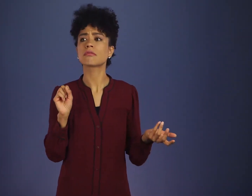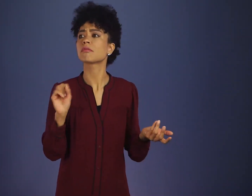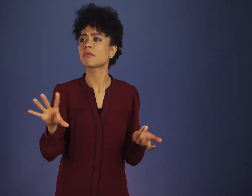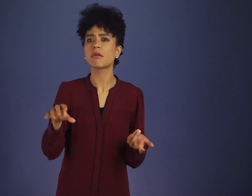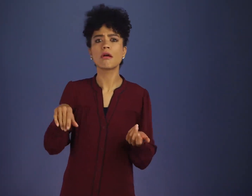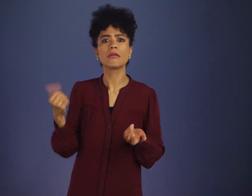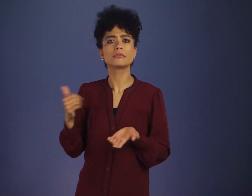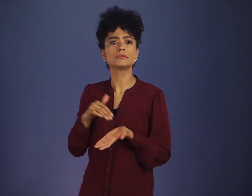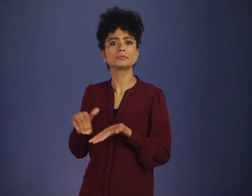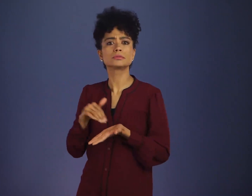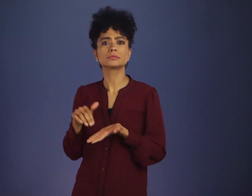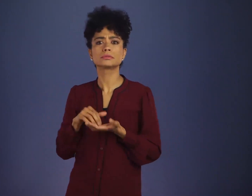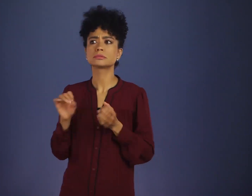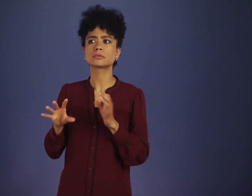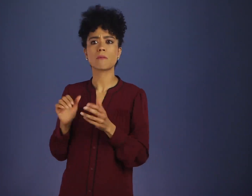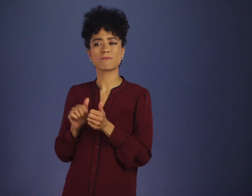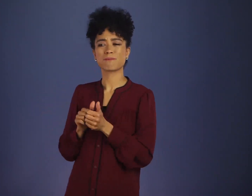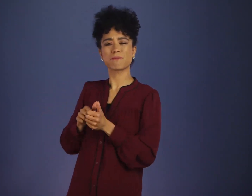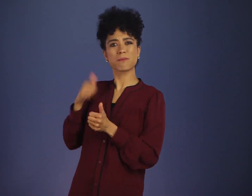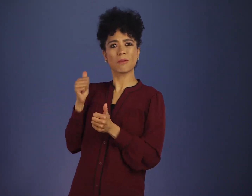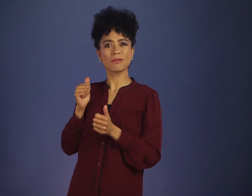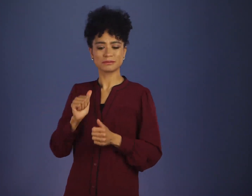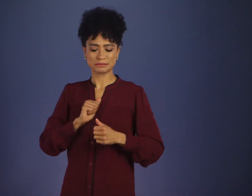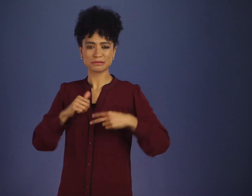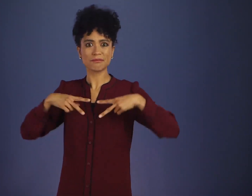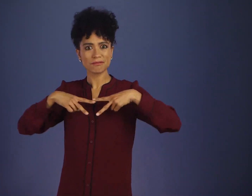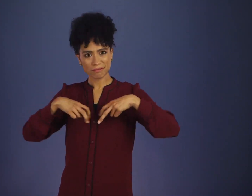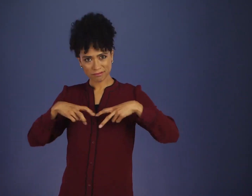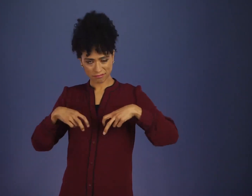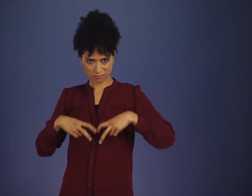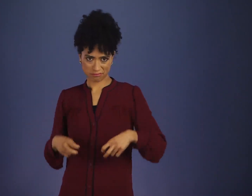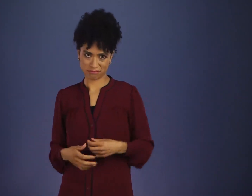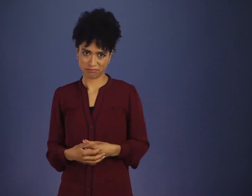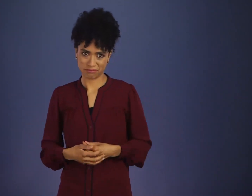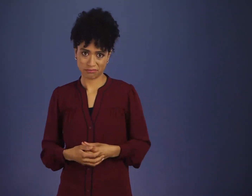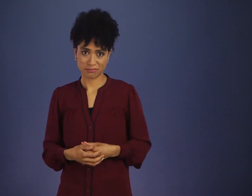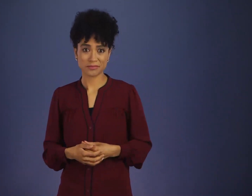We also clutch at another wonderful excuse for avoiding an inventory.